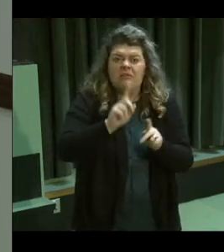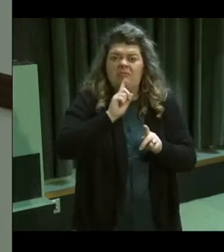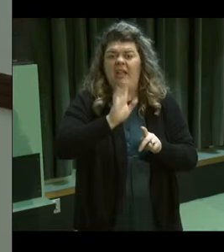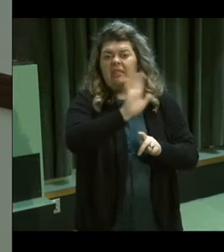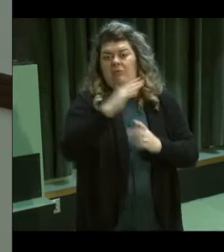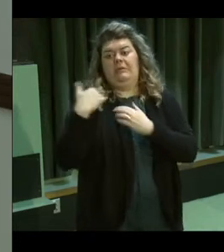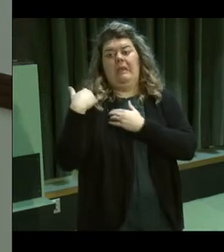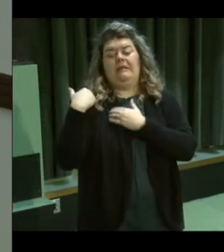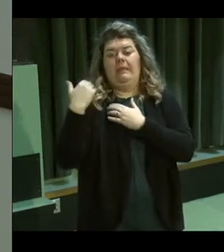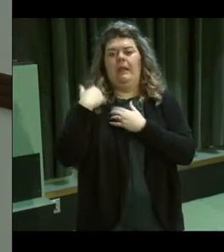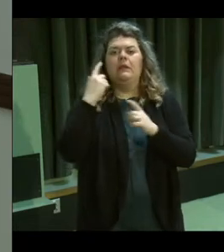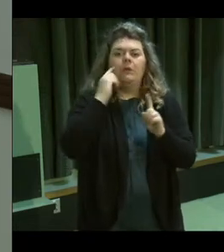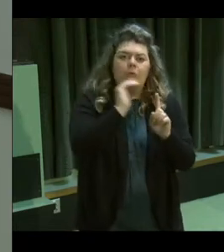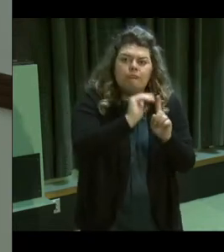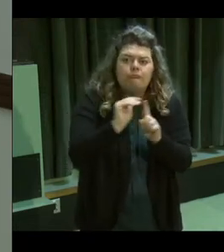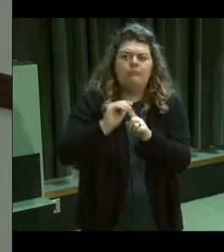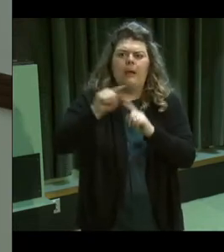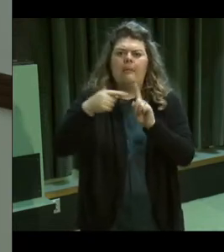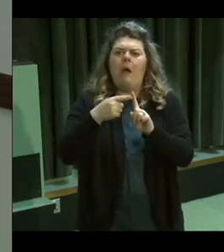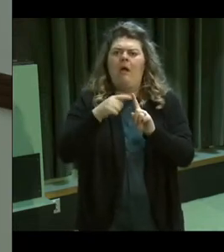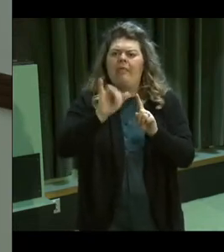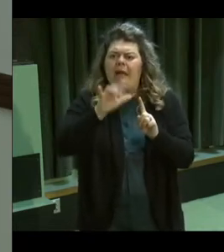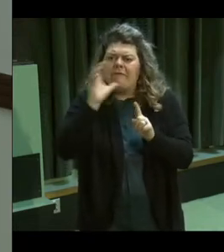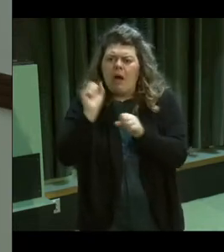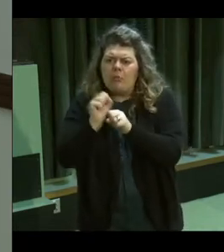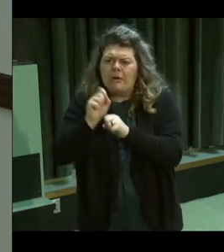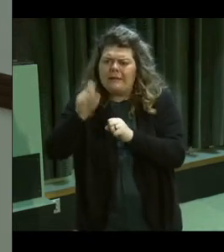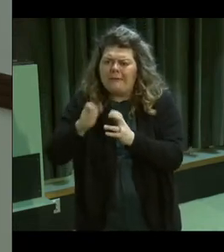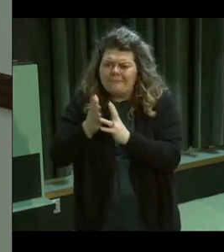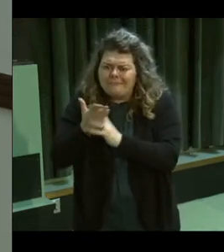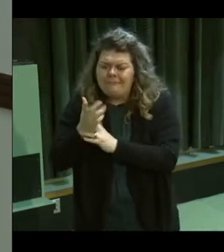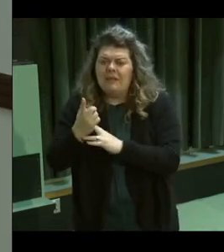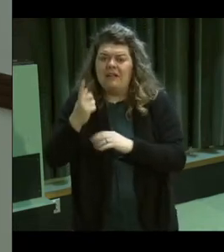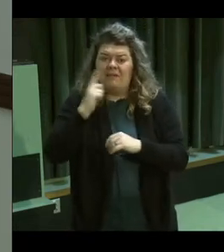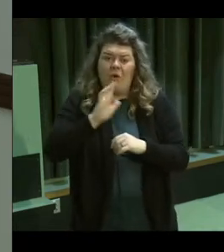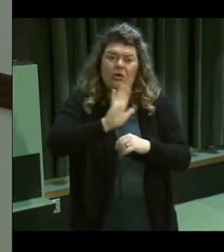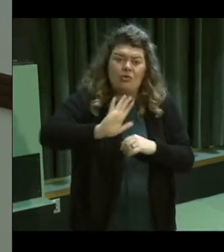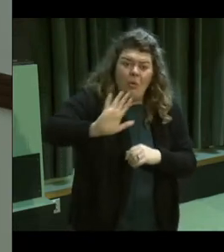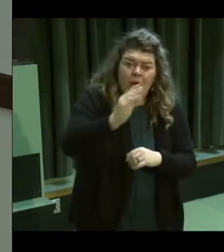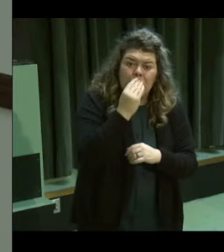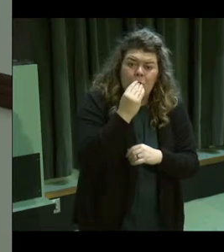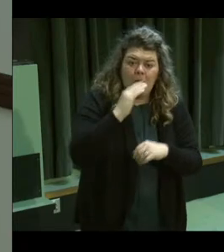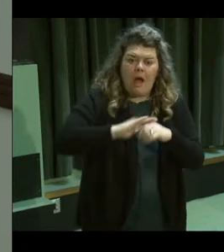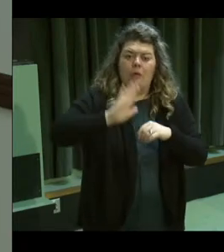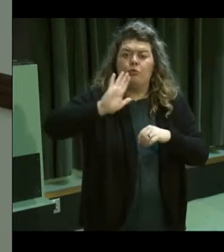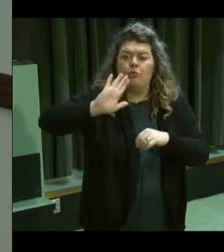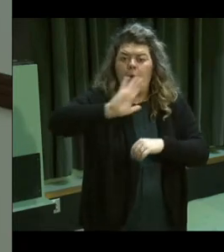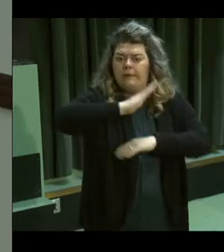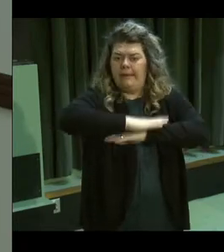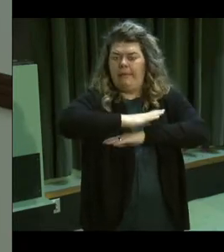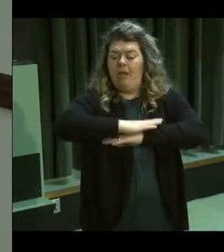people so often about what farmworkers have to go through